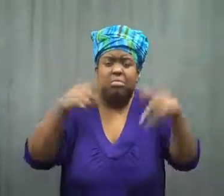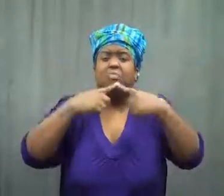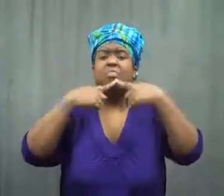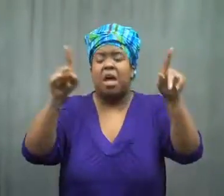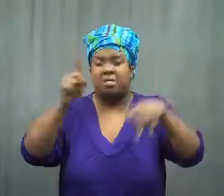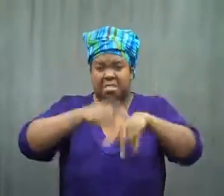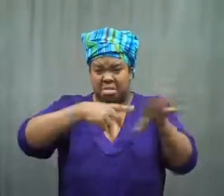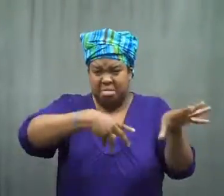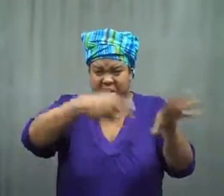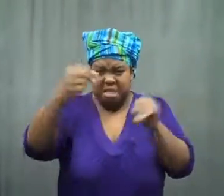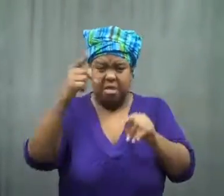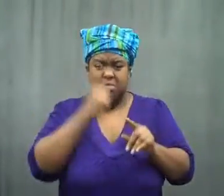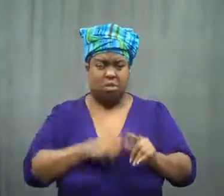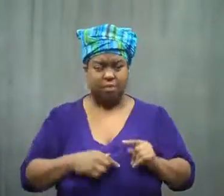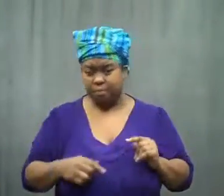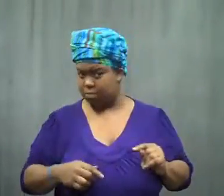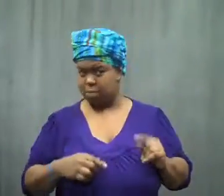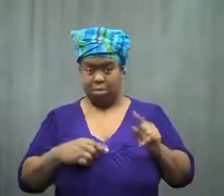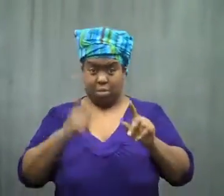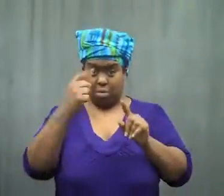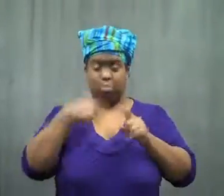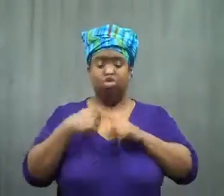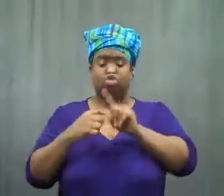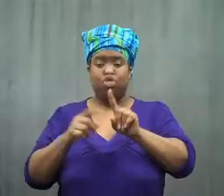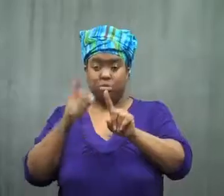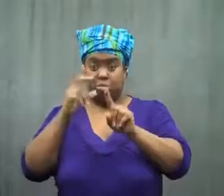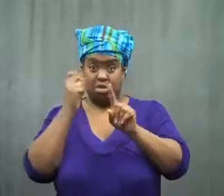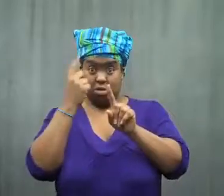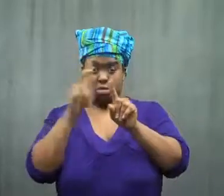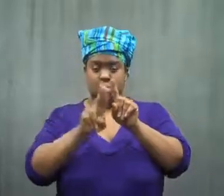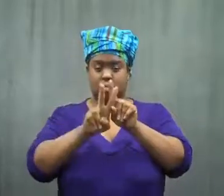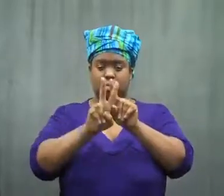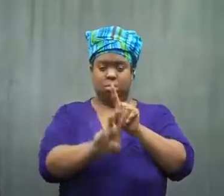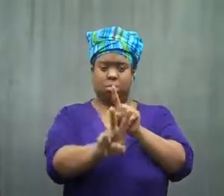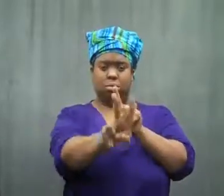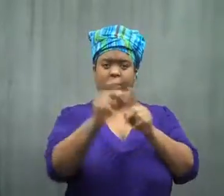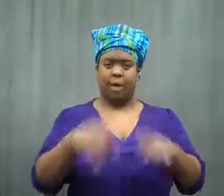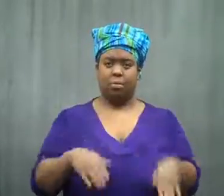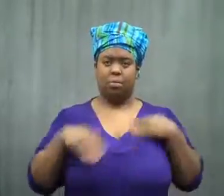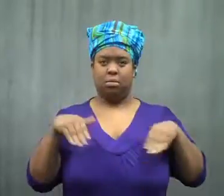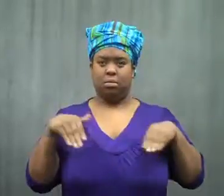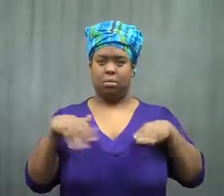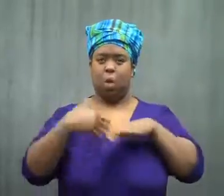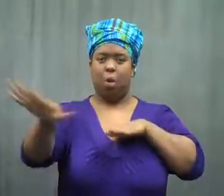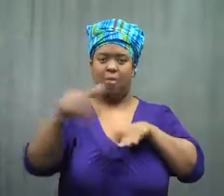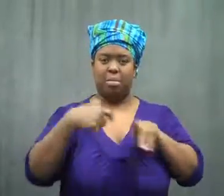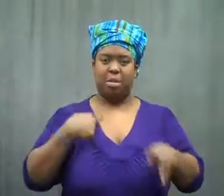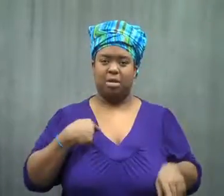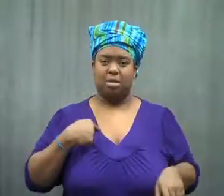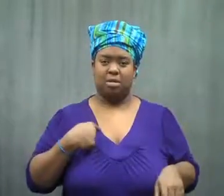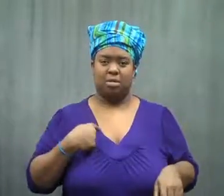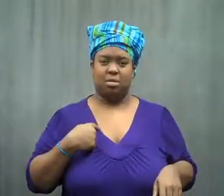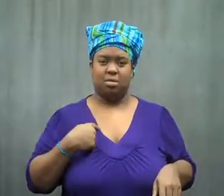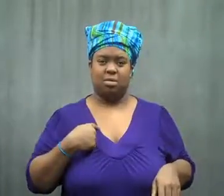Finally it was time to leave. They walked ahead quickly to get away from me.